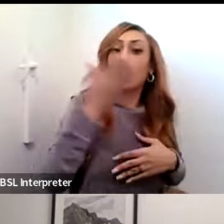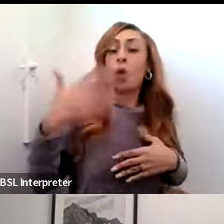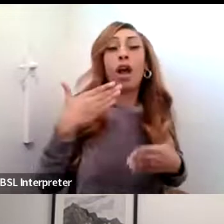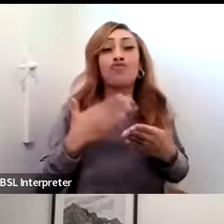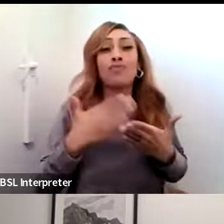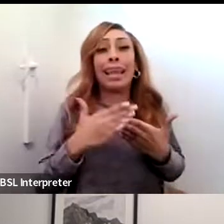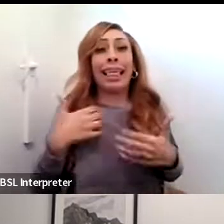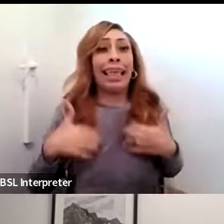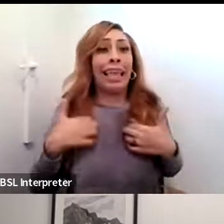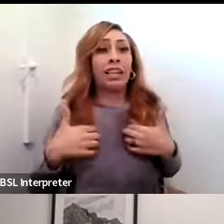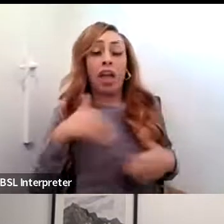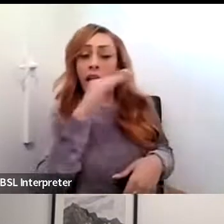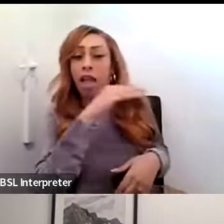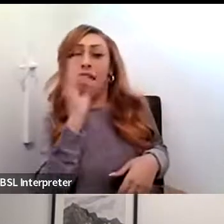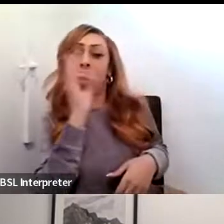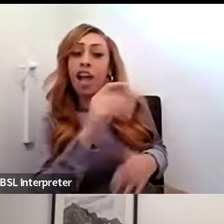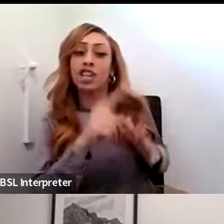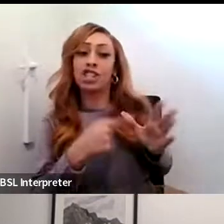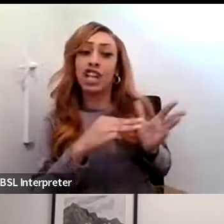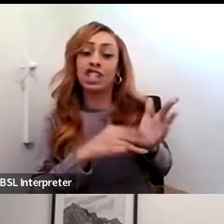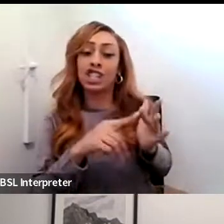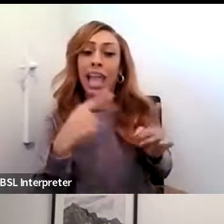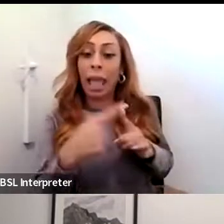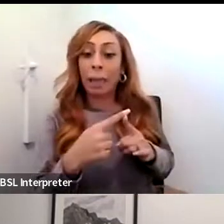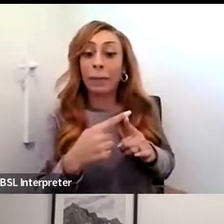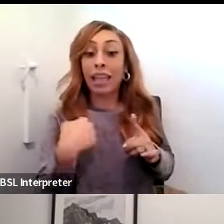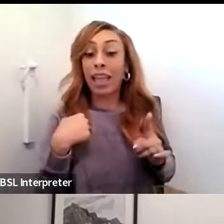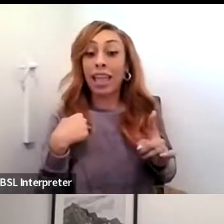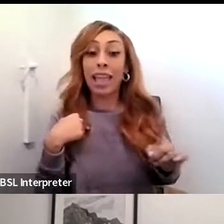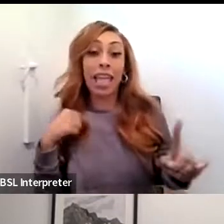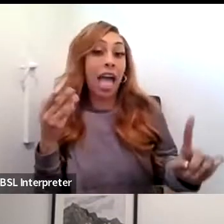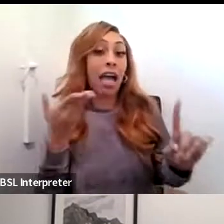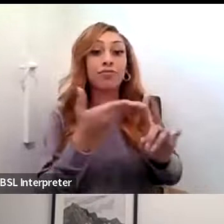so I will be hitting you up about that, Jamie. But yes, I am approaching this from an audience perspective,